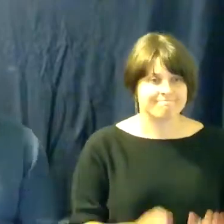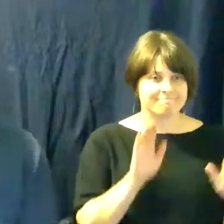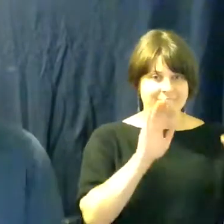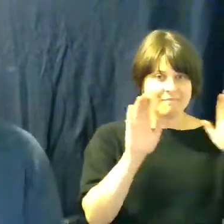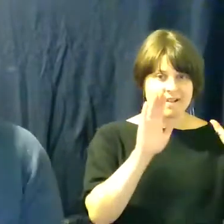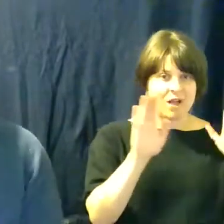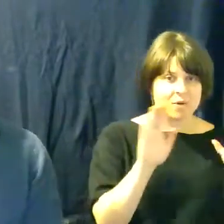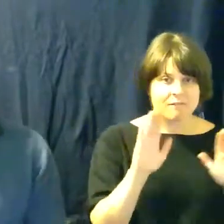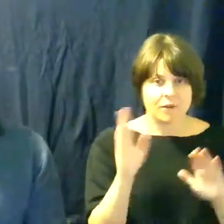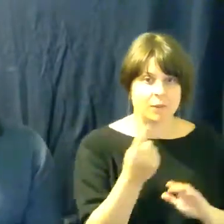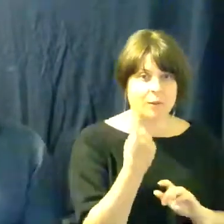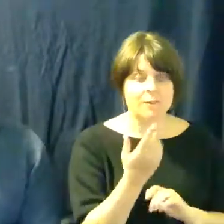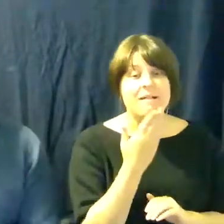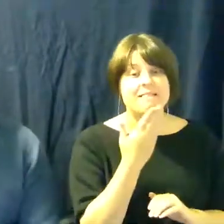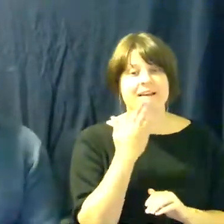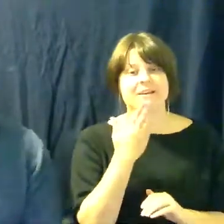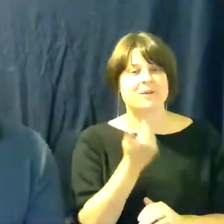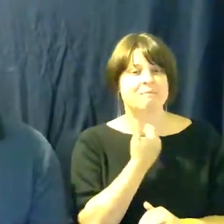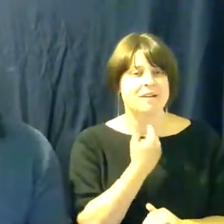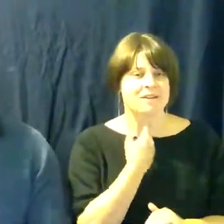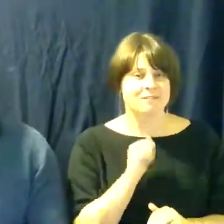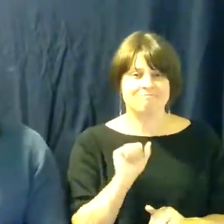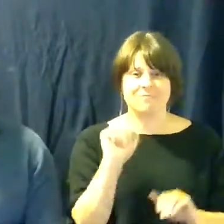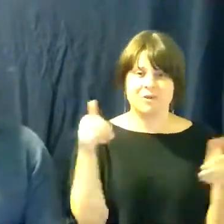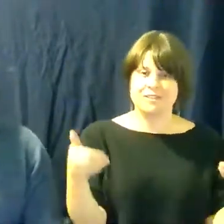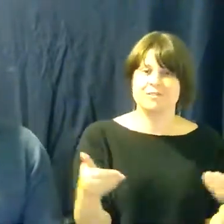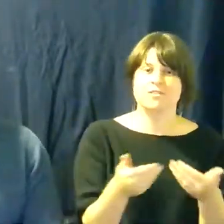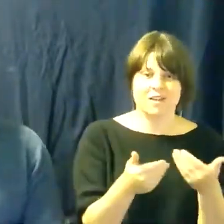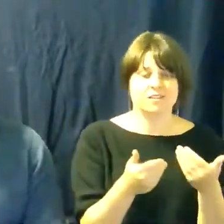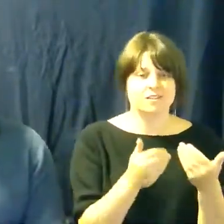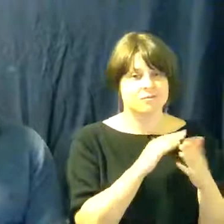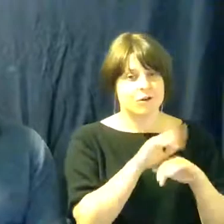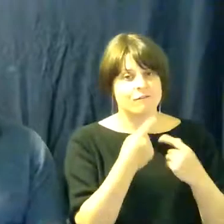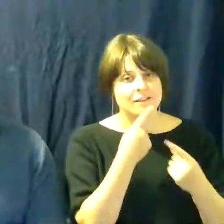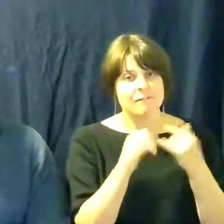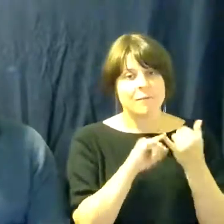DAVID: